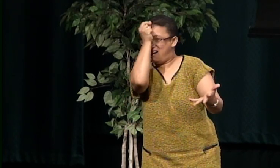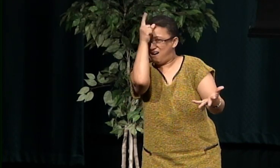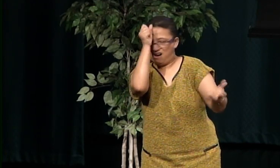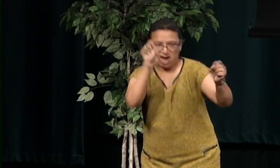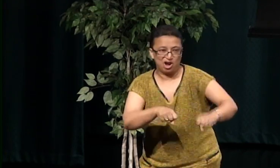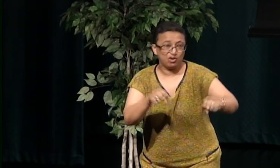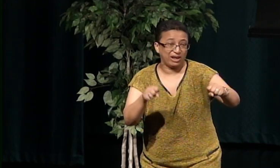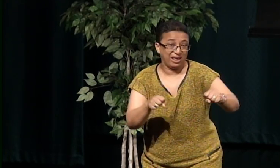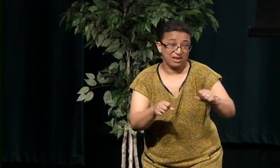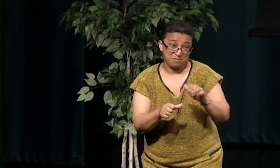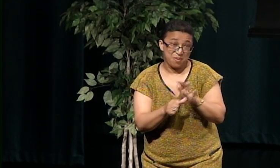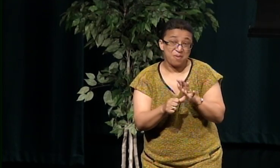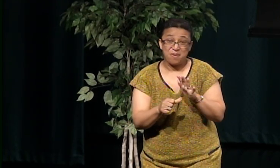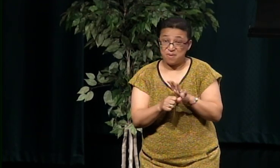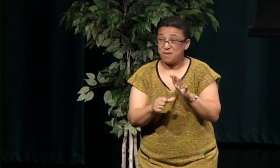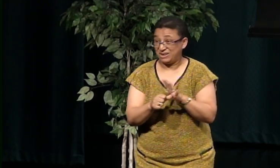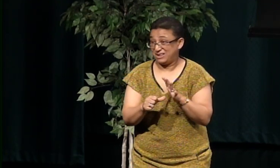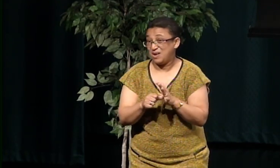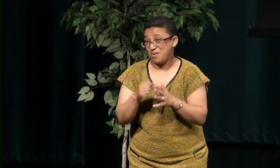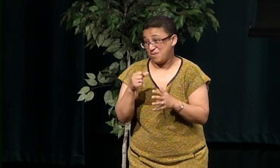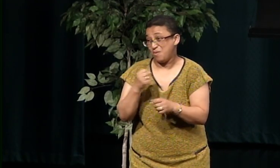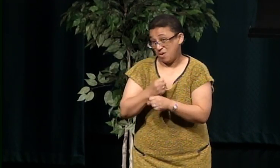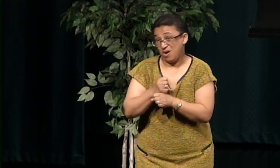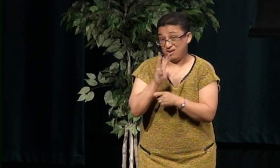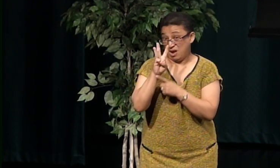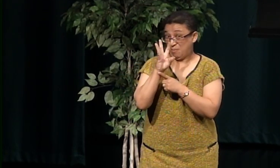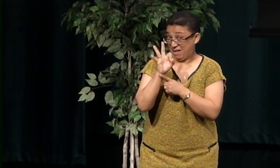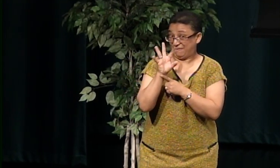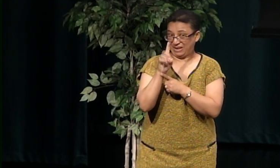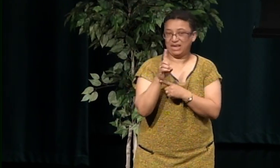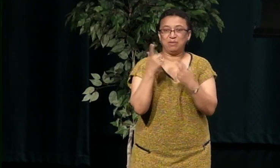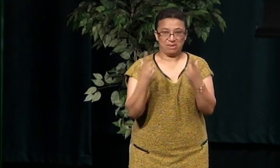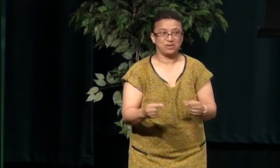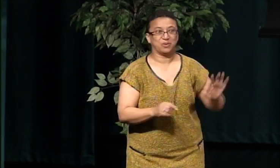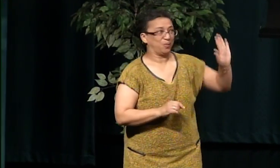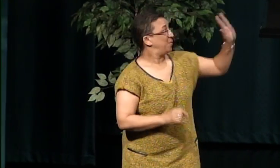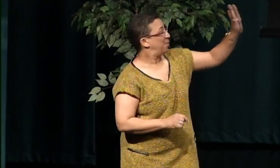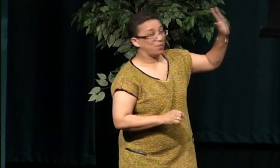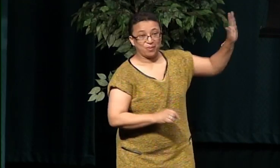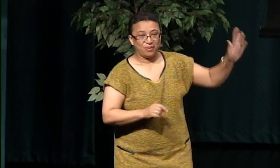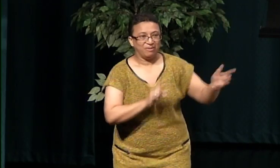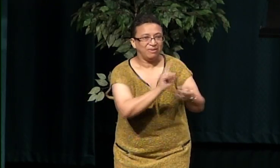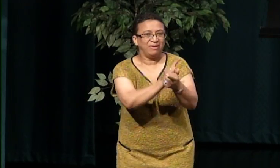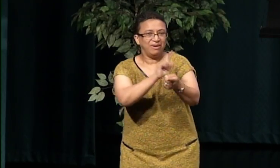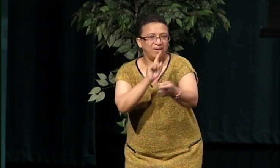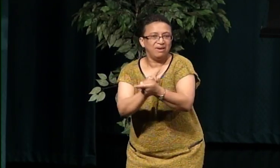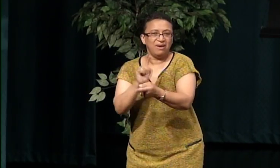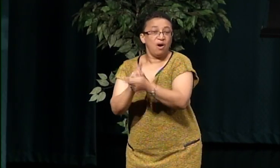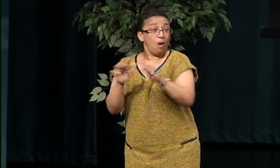and try to get them to understand our plight. And that's W.F.D.